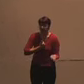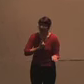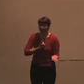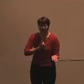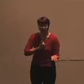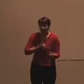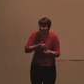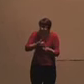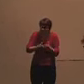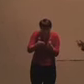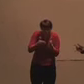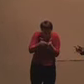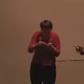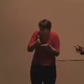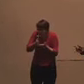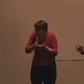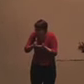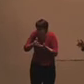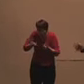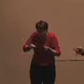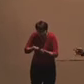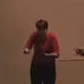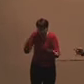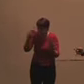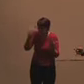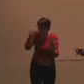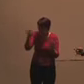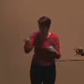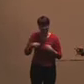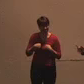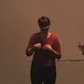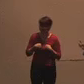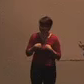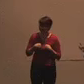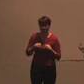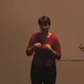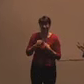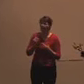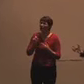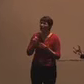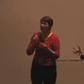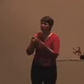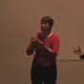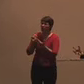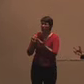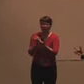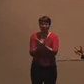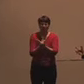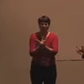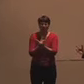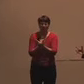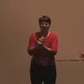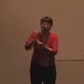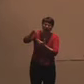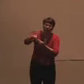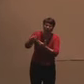Or behind that wall, something unknown space must be happening.